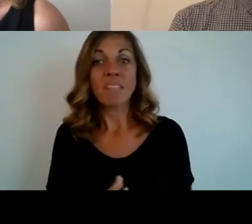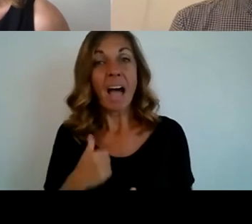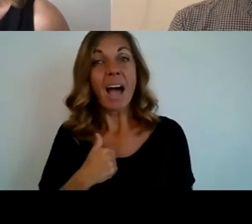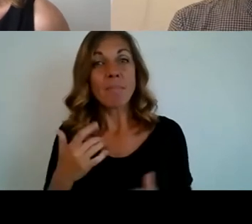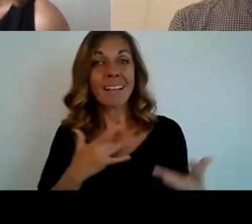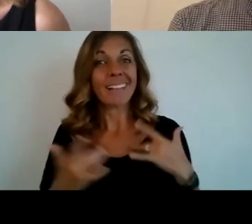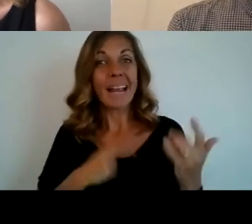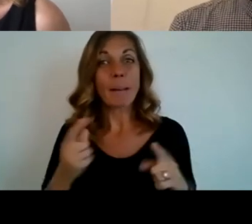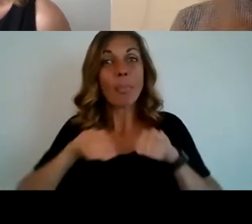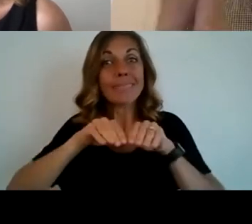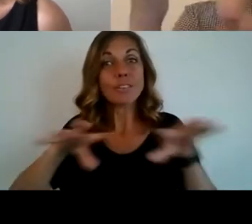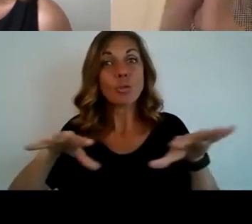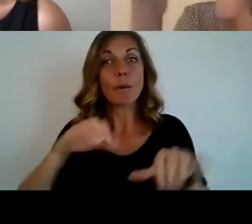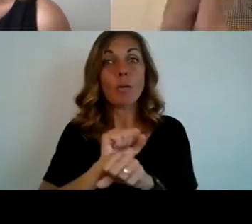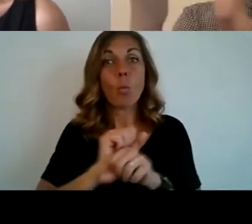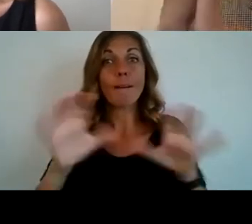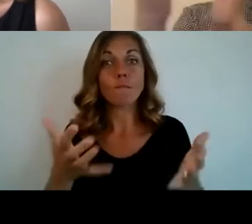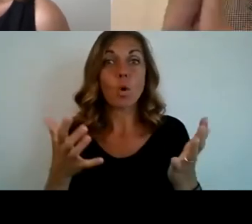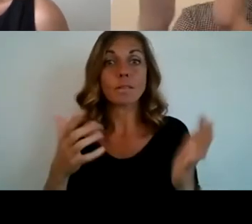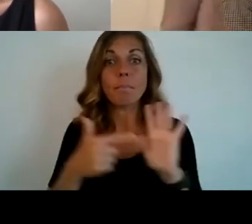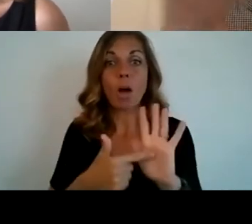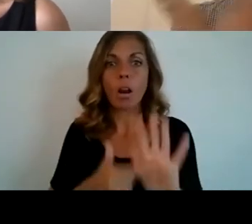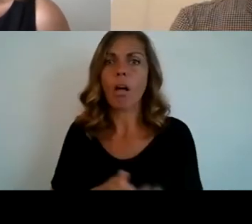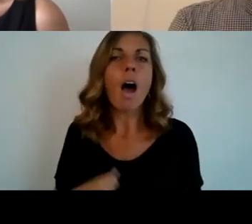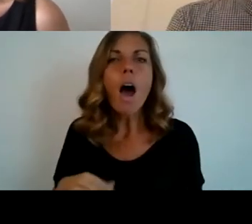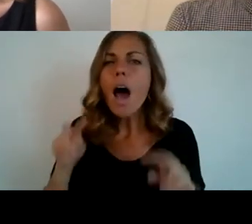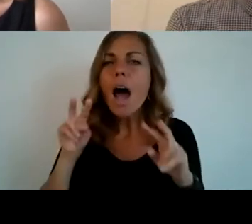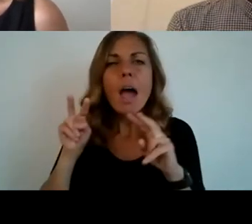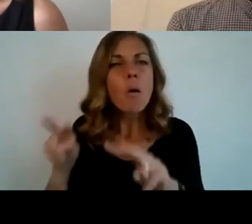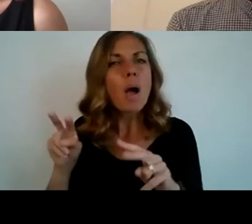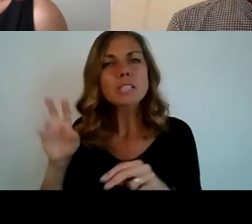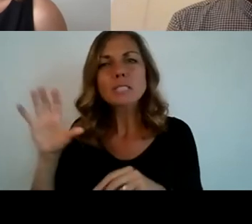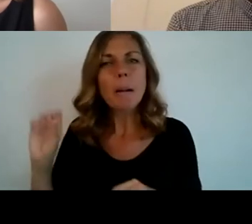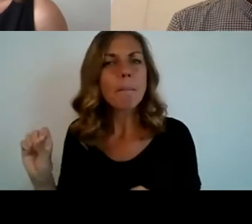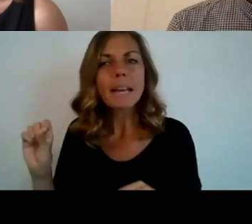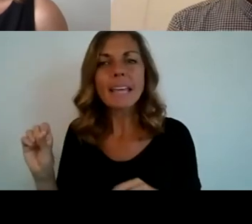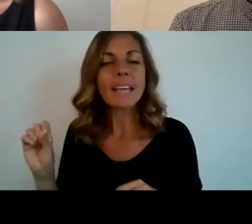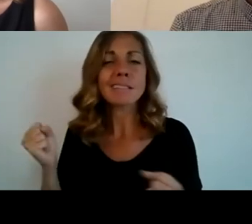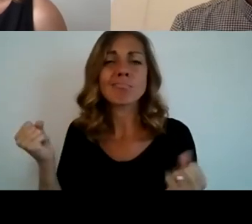model. I watched companies like GitHub years and years ago when they initially started